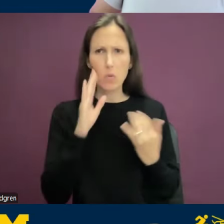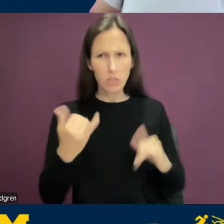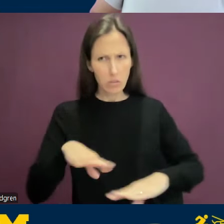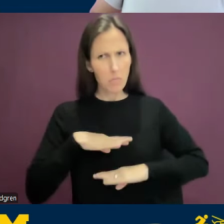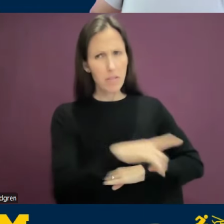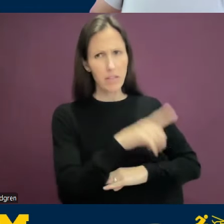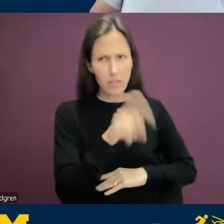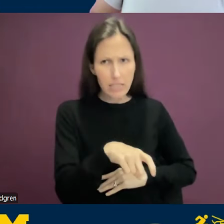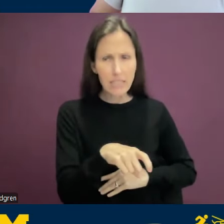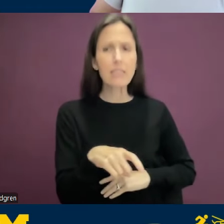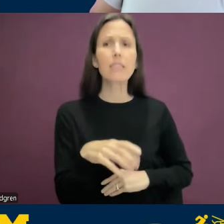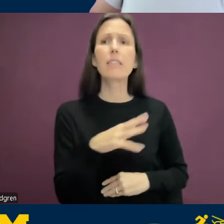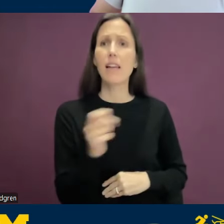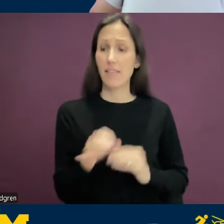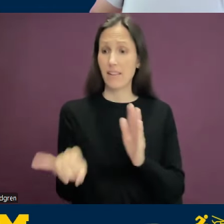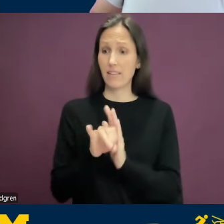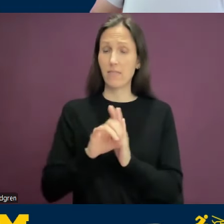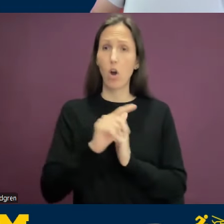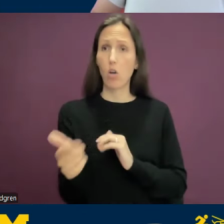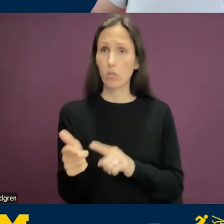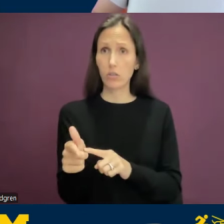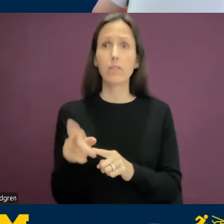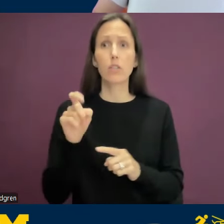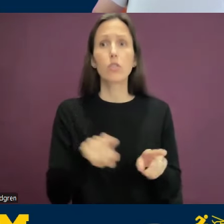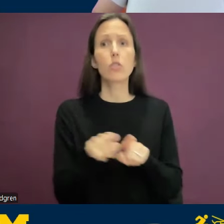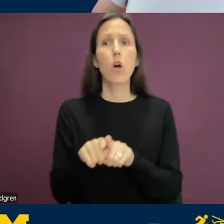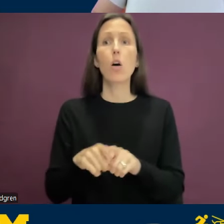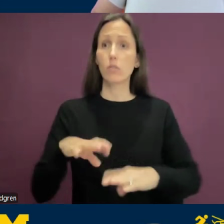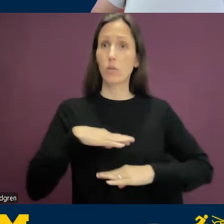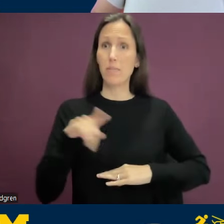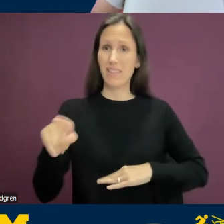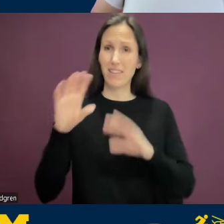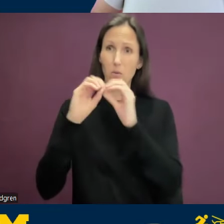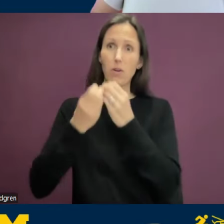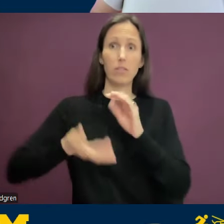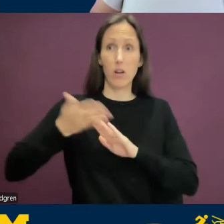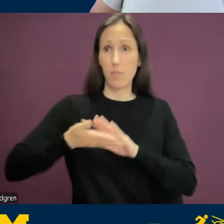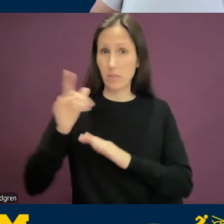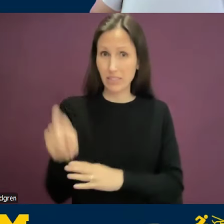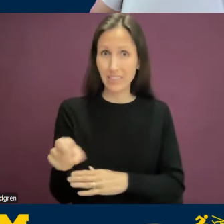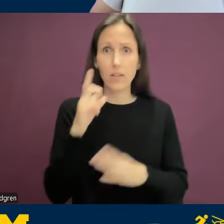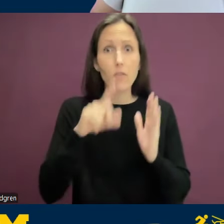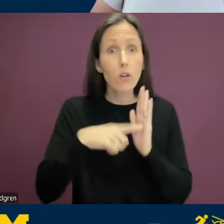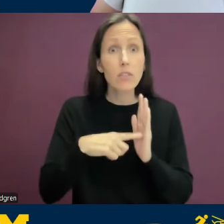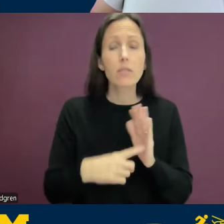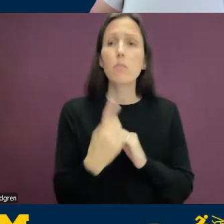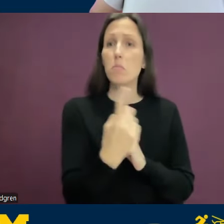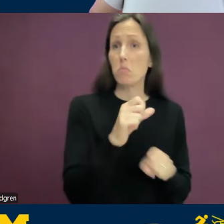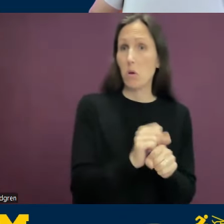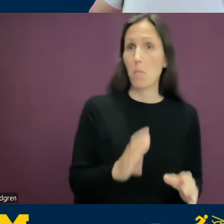and the identified alternative should also meet the employer's operational needs. For example, an employee requests an accommodation